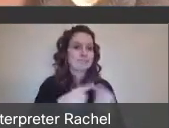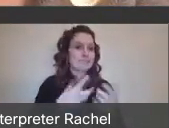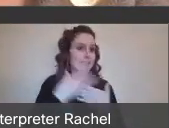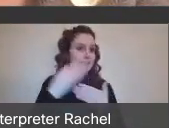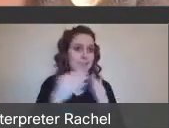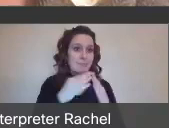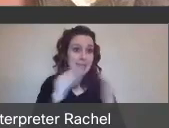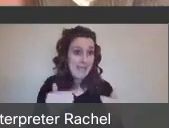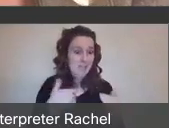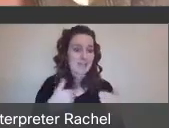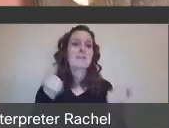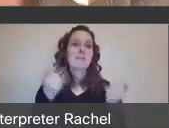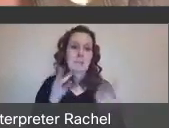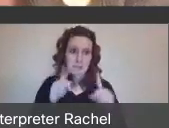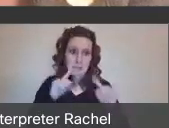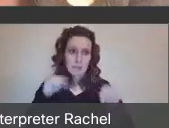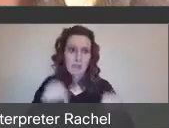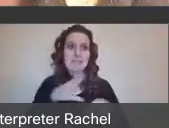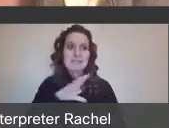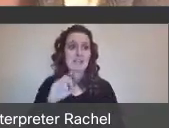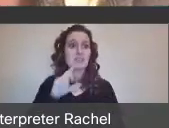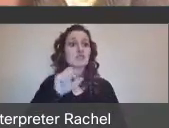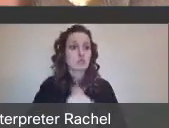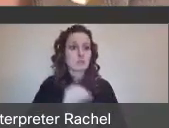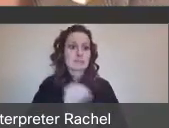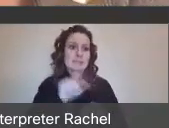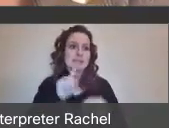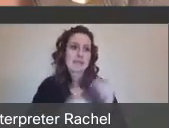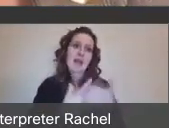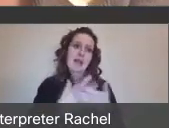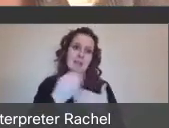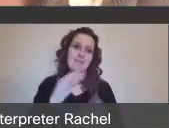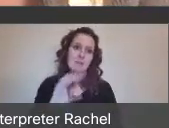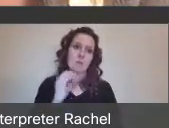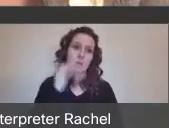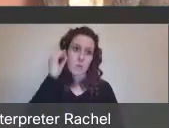of individuals in the County that are truly homebound. There is really no way for them to